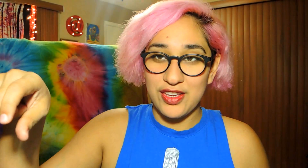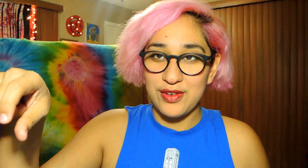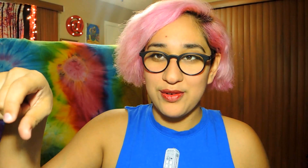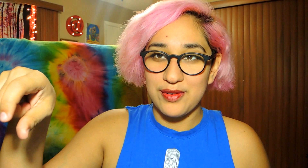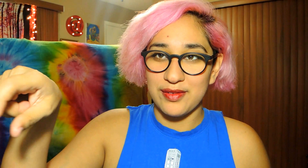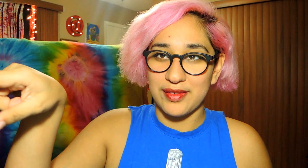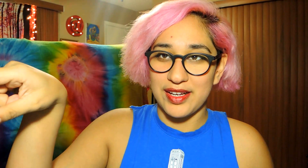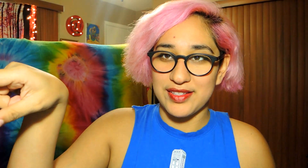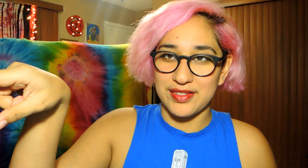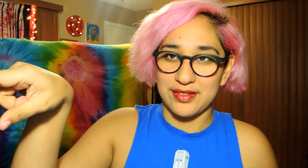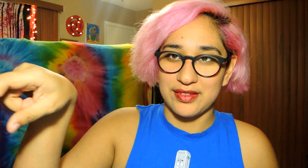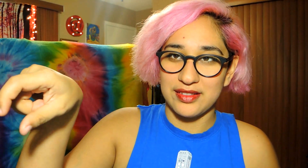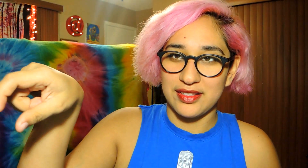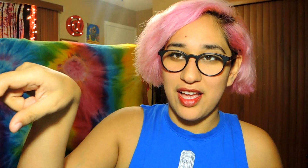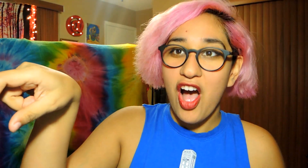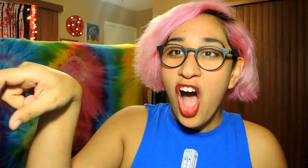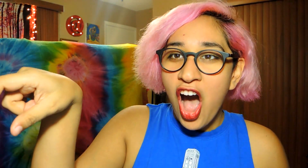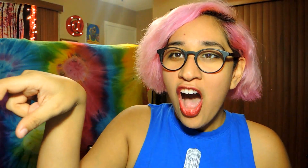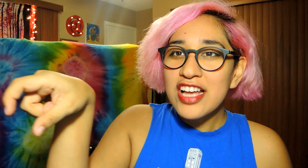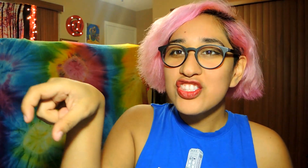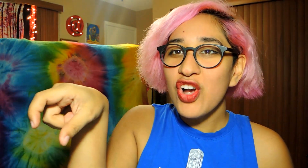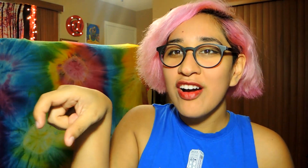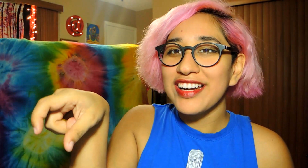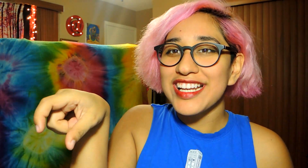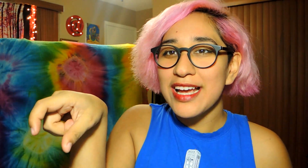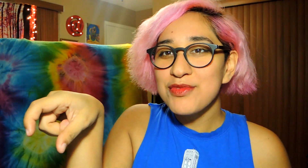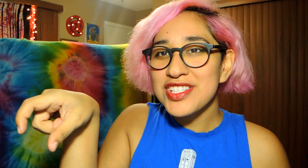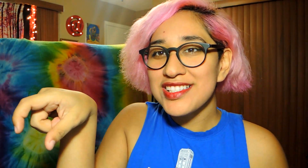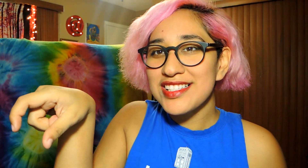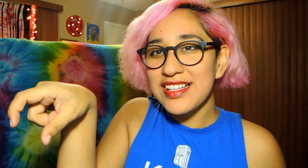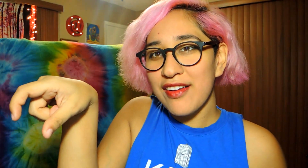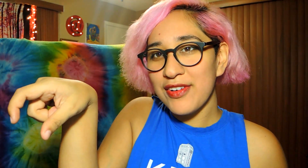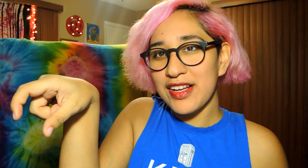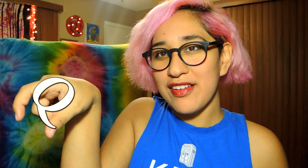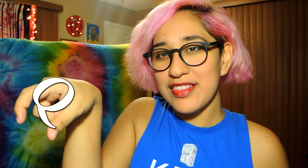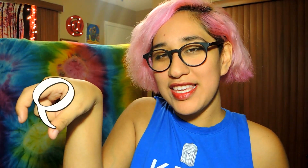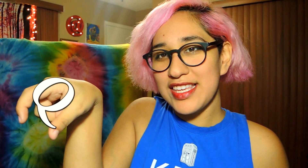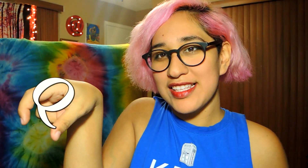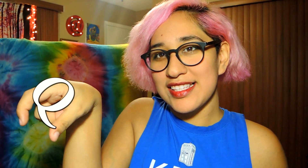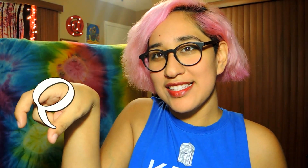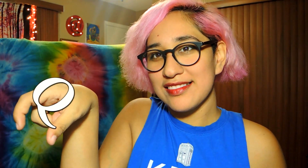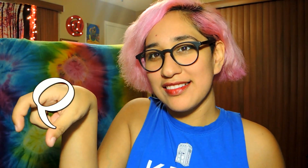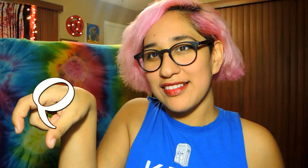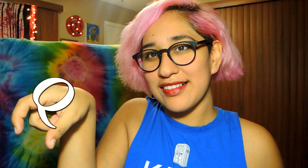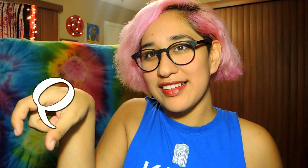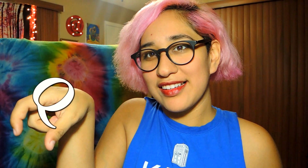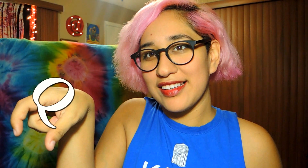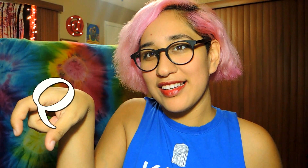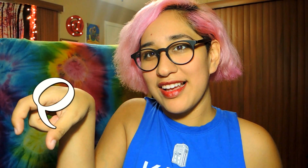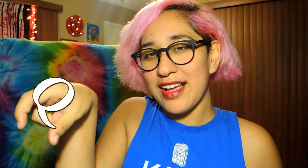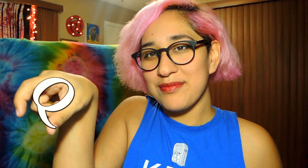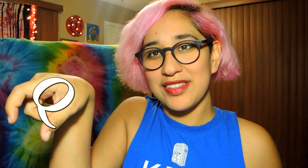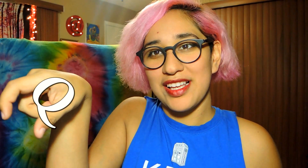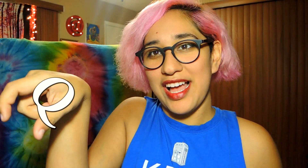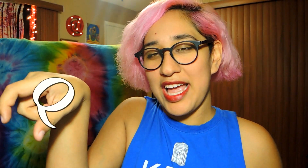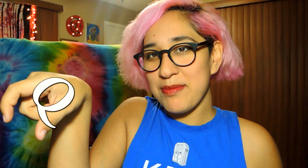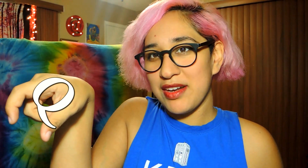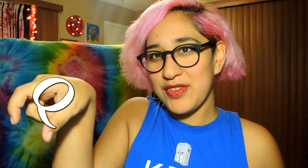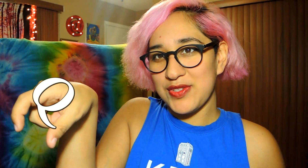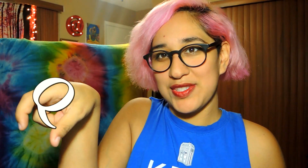"Q" also... [GASP] darn it! I'm just discovering all these! I- I'm gonna feel so